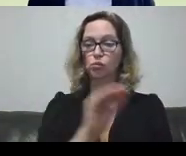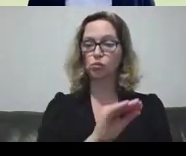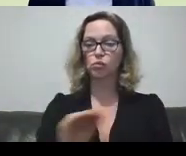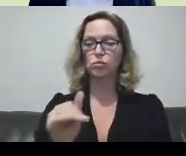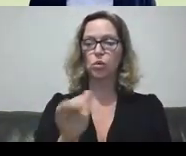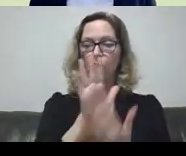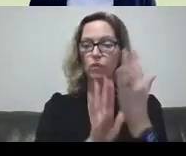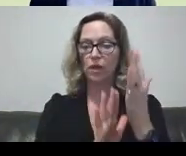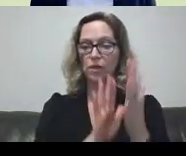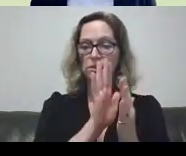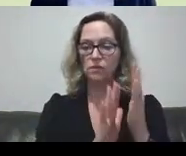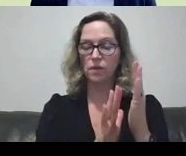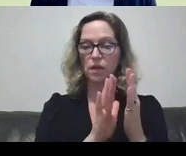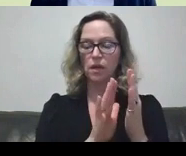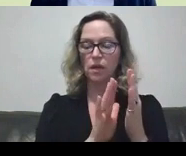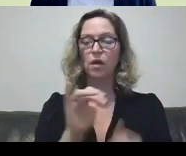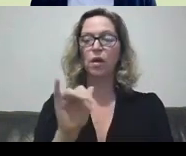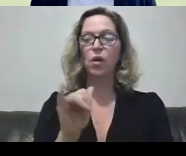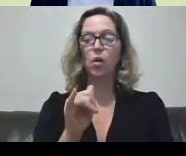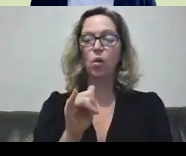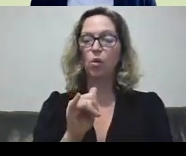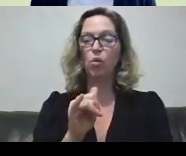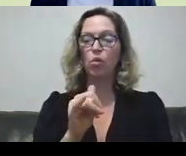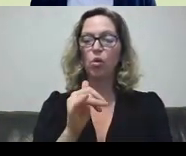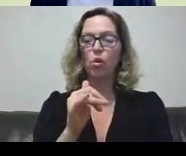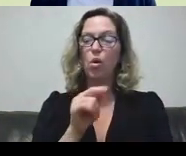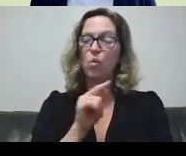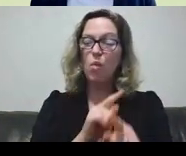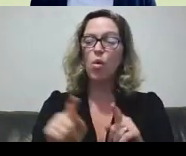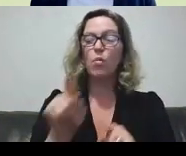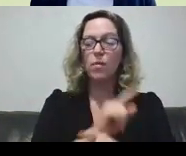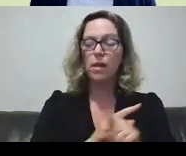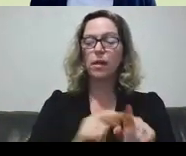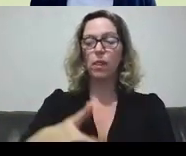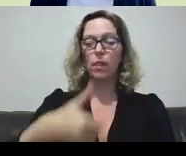phone call which is how most of our meetings are done sitting up straight